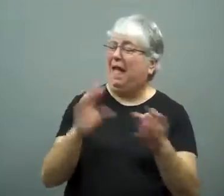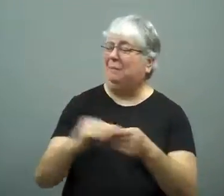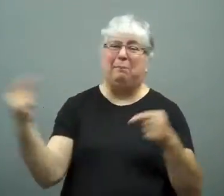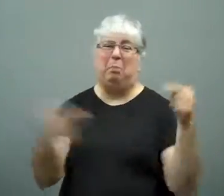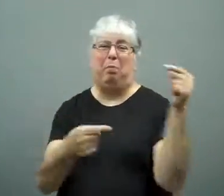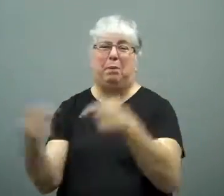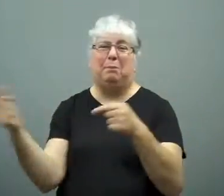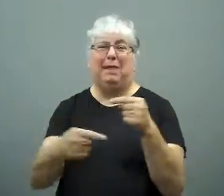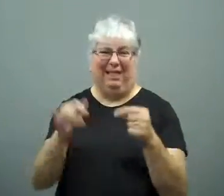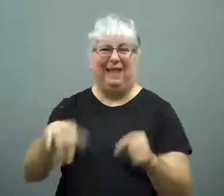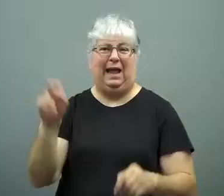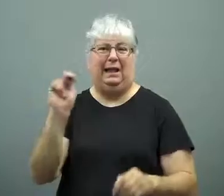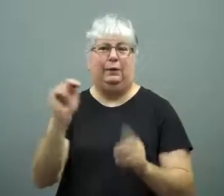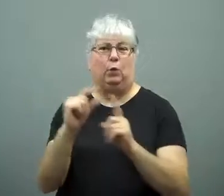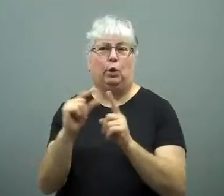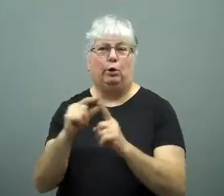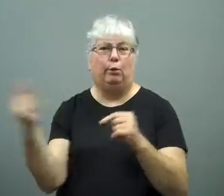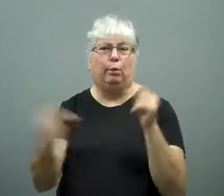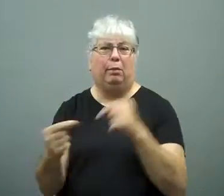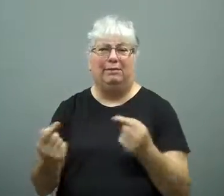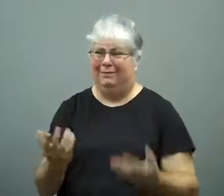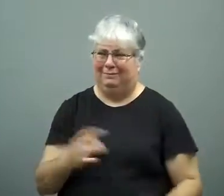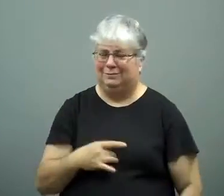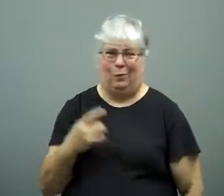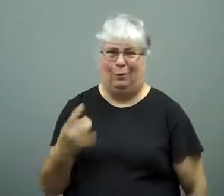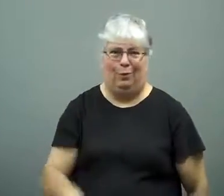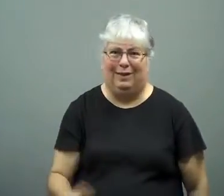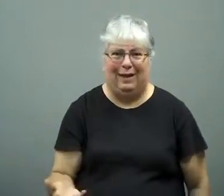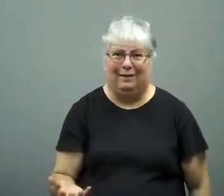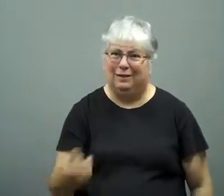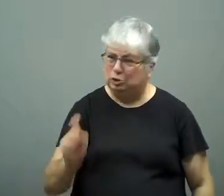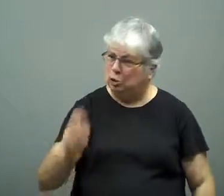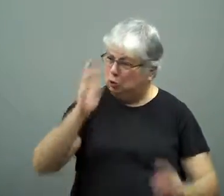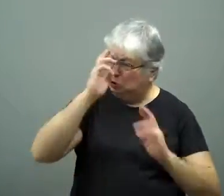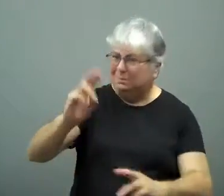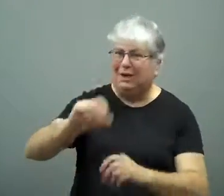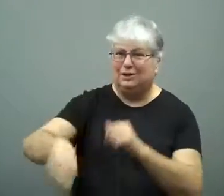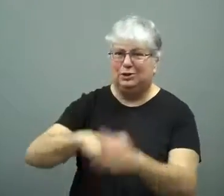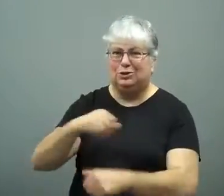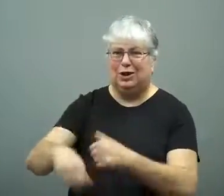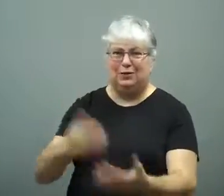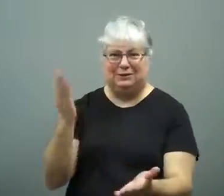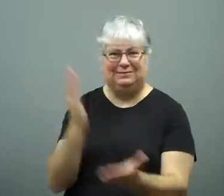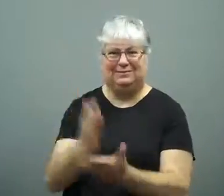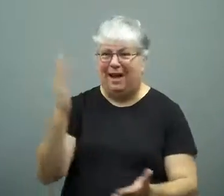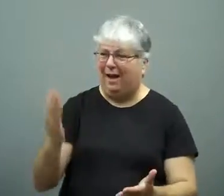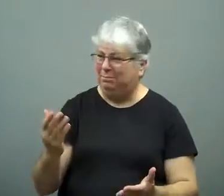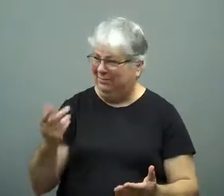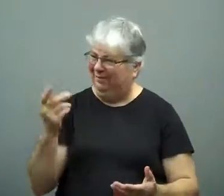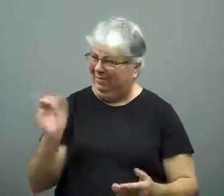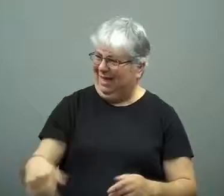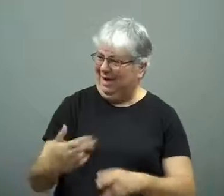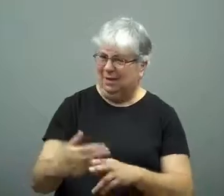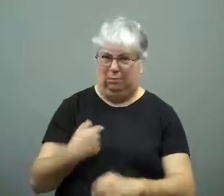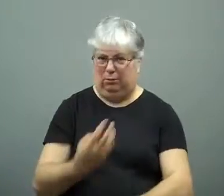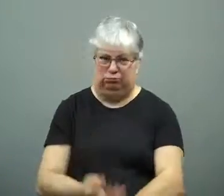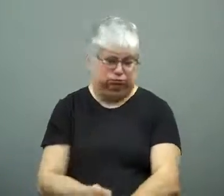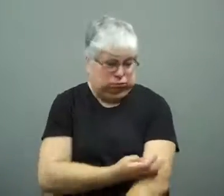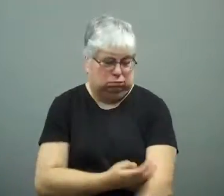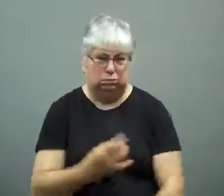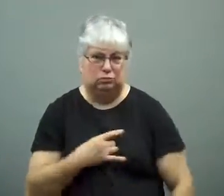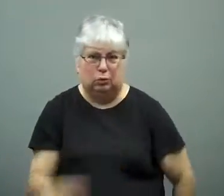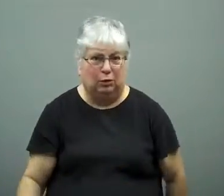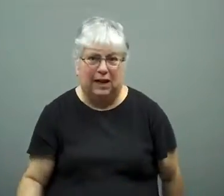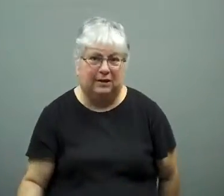talking to each other and using the N word on each other.